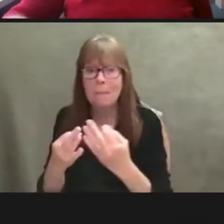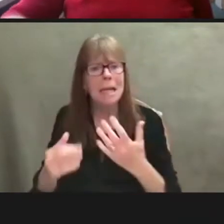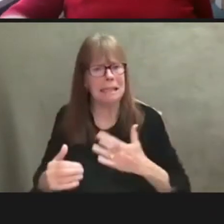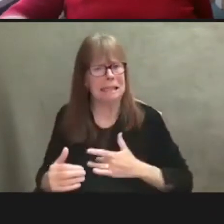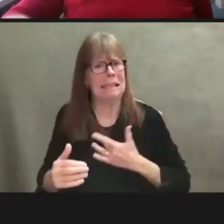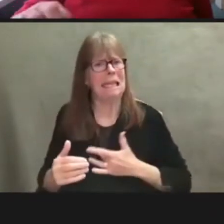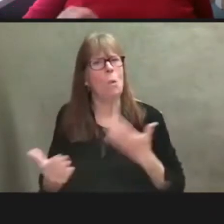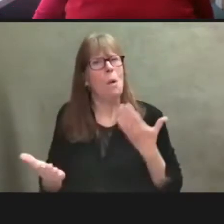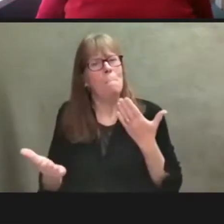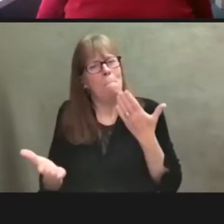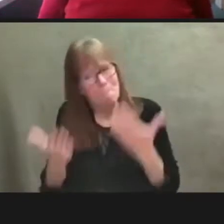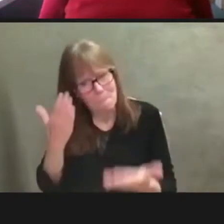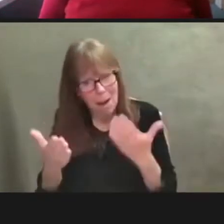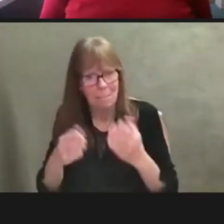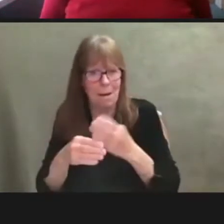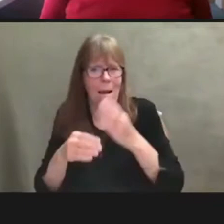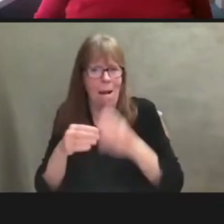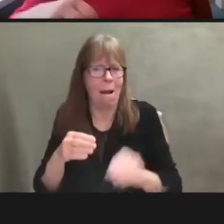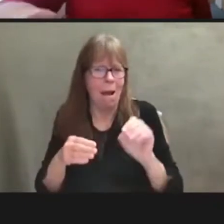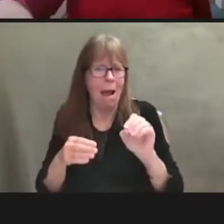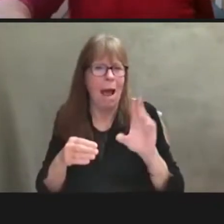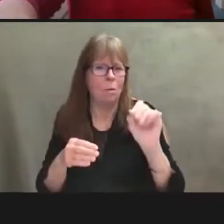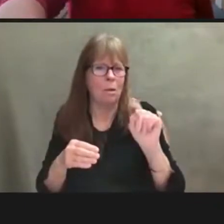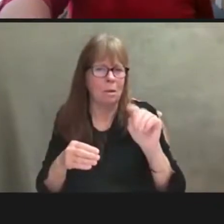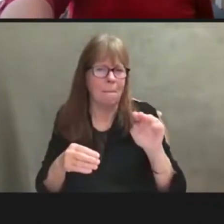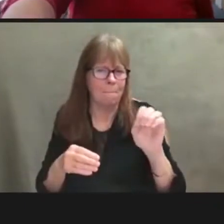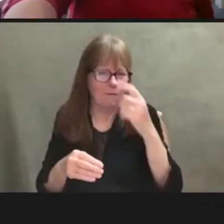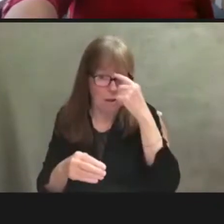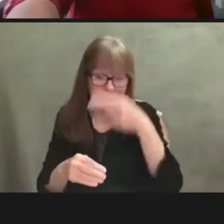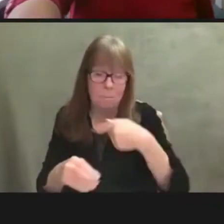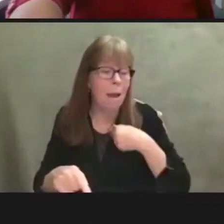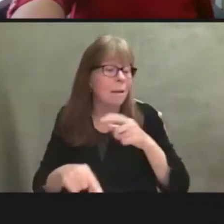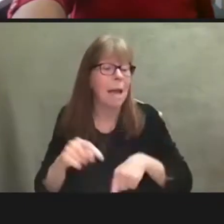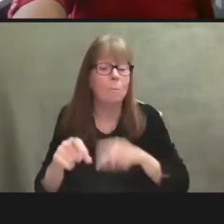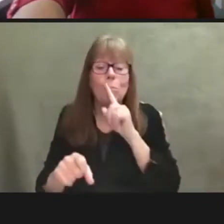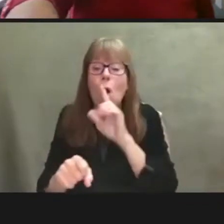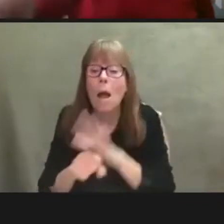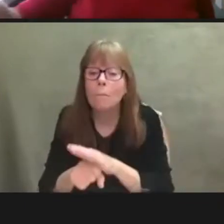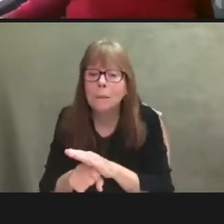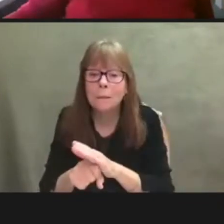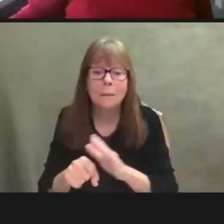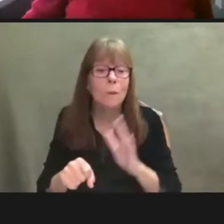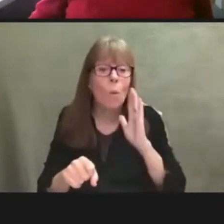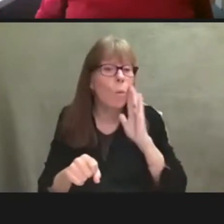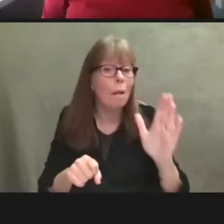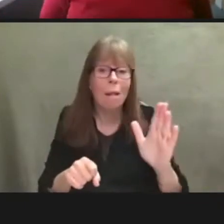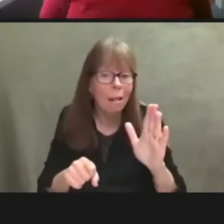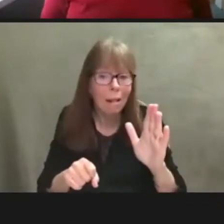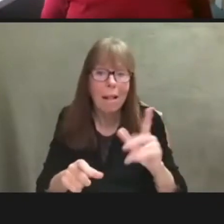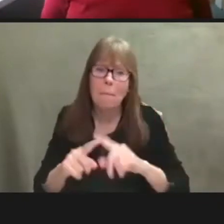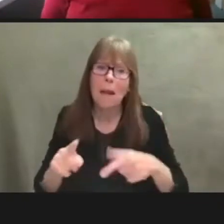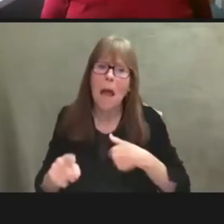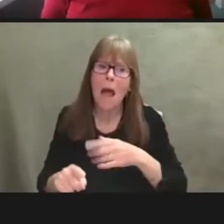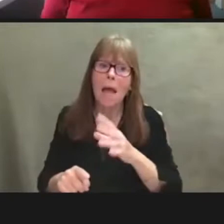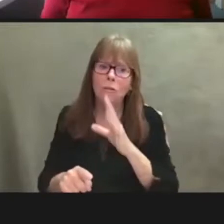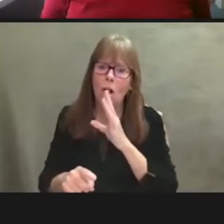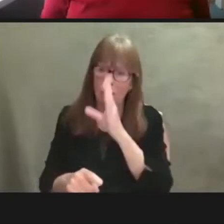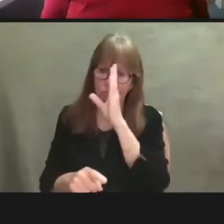outcome might be. I make no promises or guarantees, umm, but I talk realistically about what functional